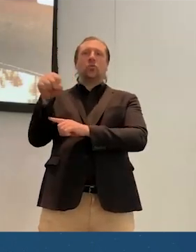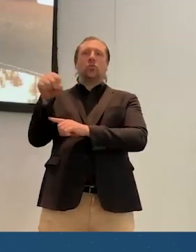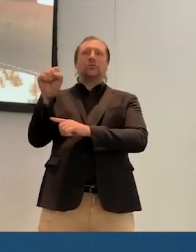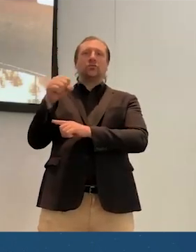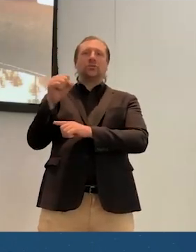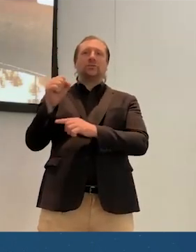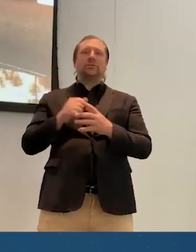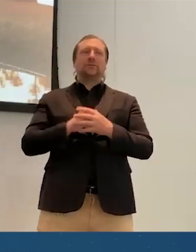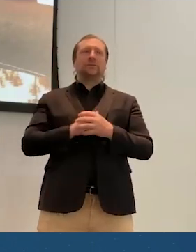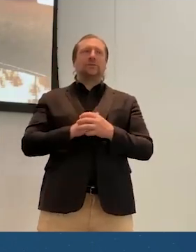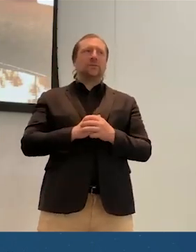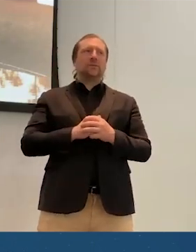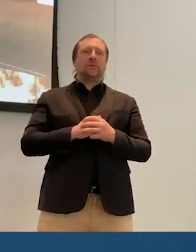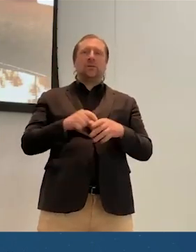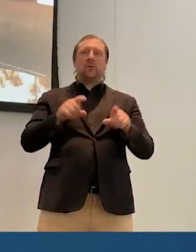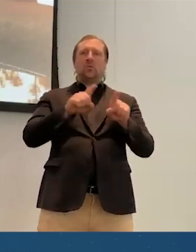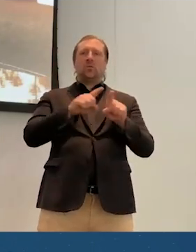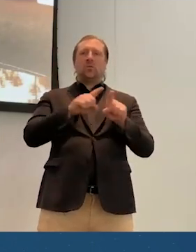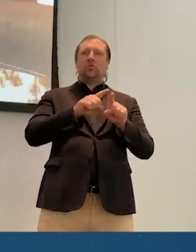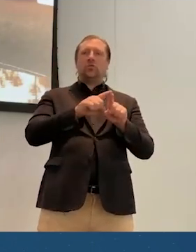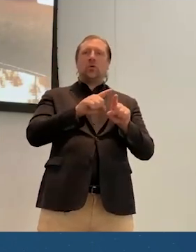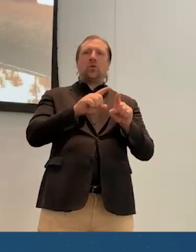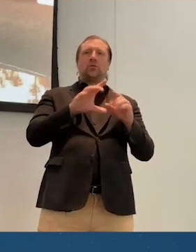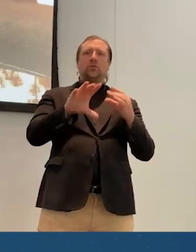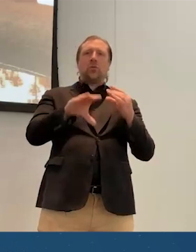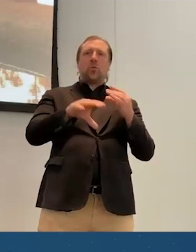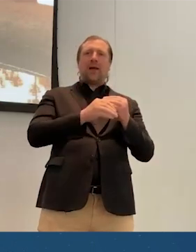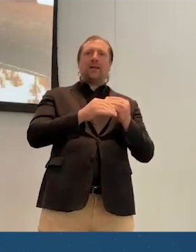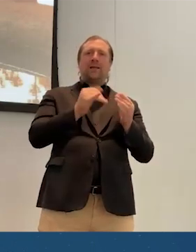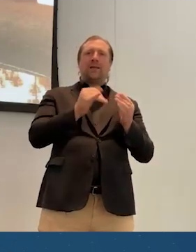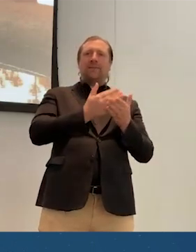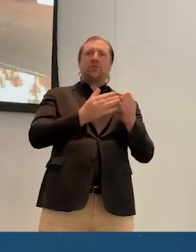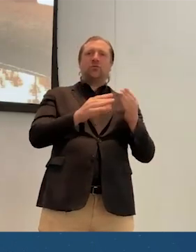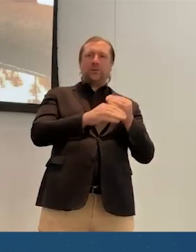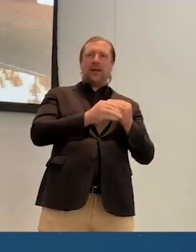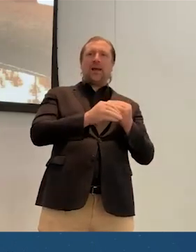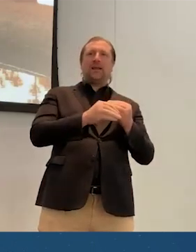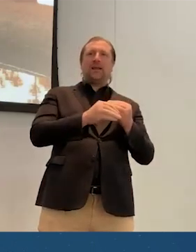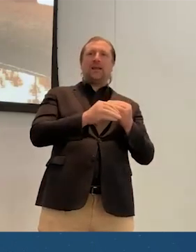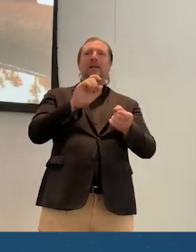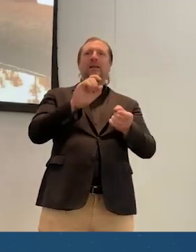was also added and made the adjustable also.